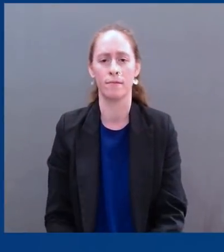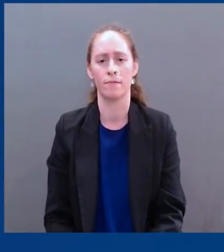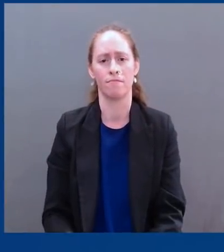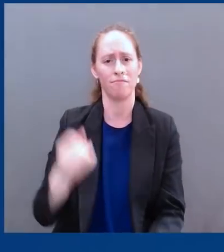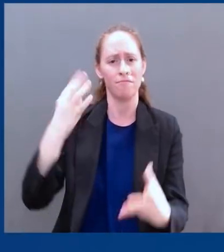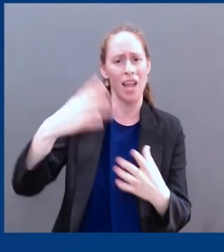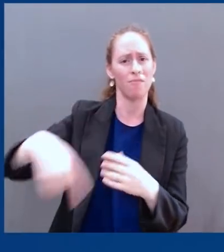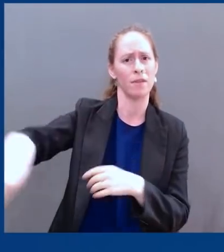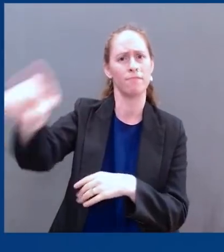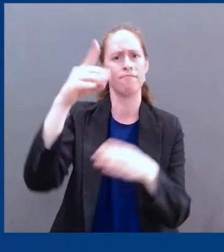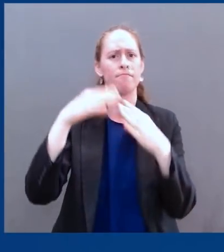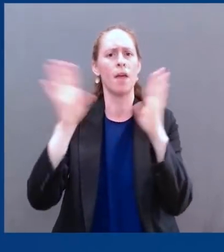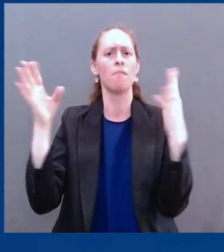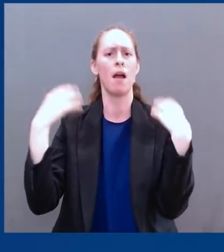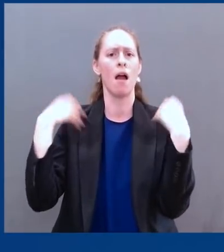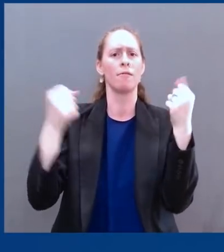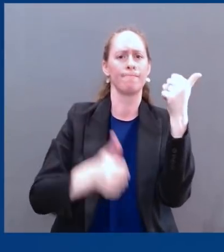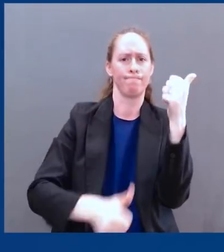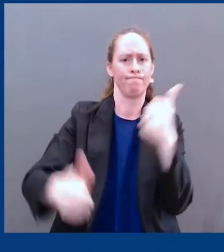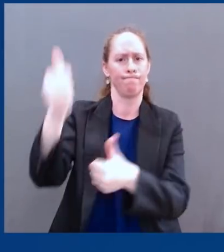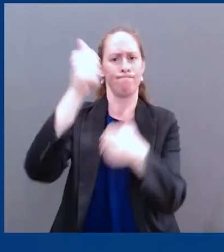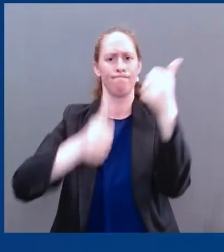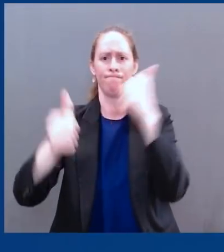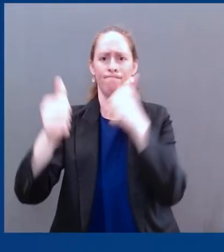have all called for additional funding for the COVID response.